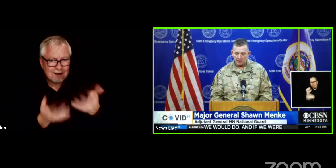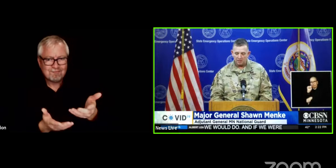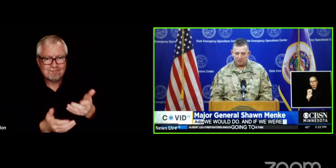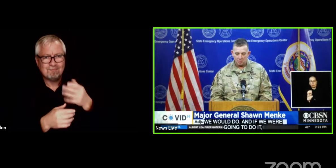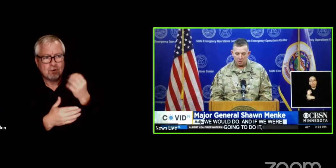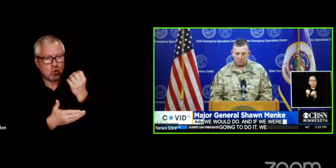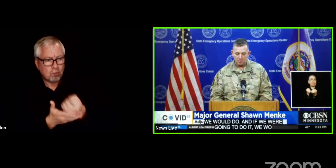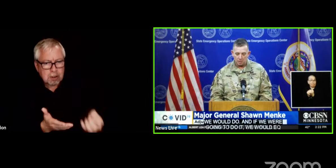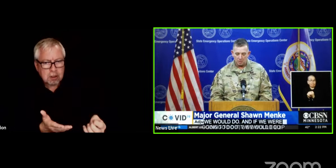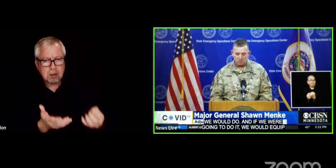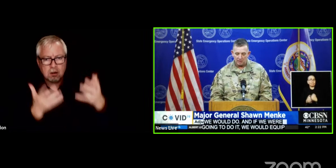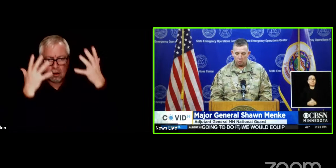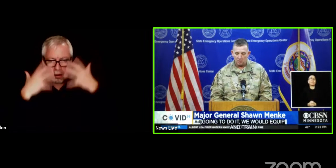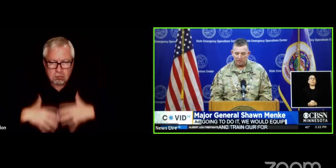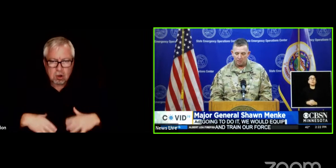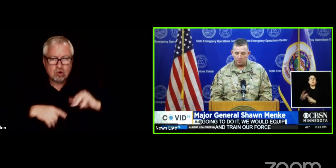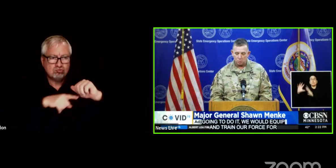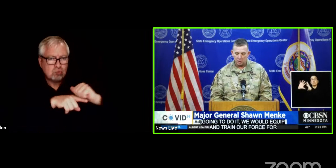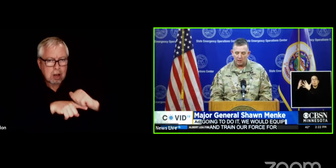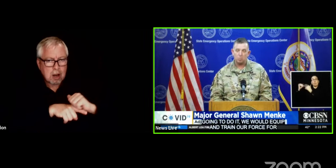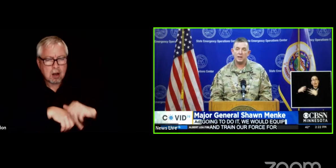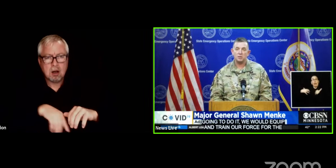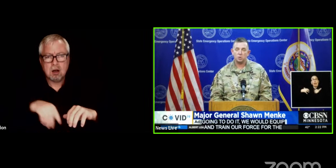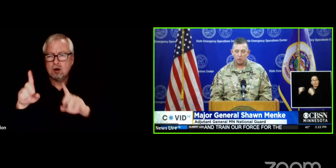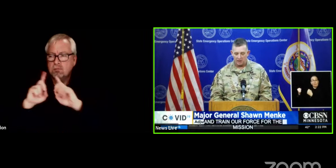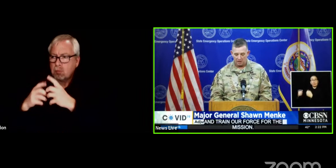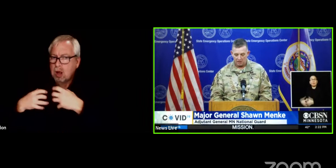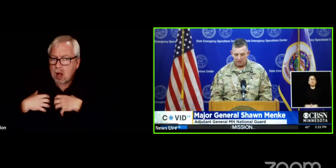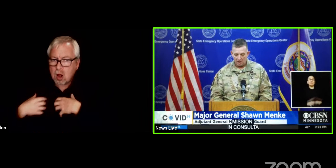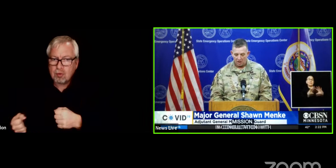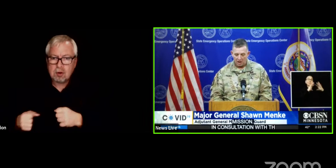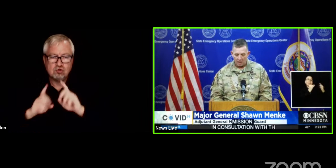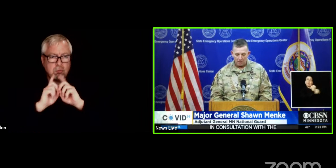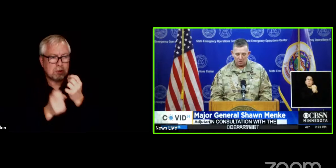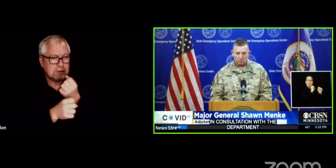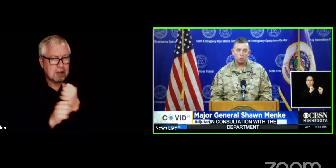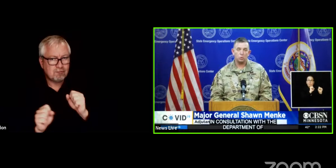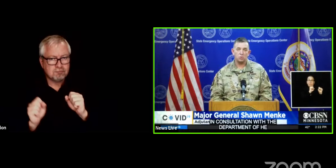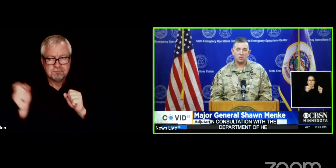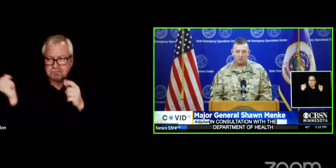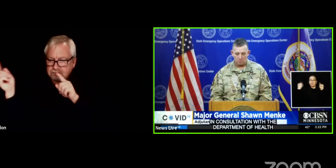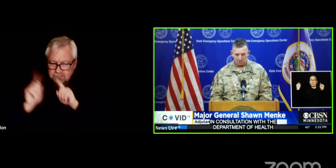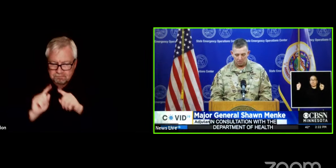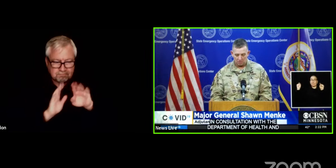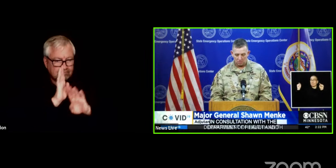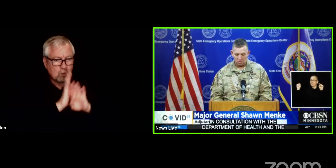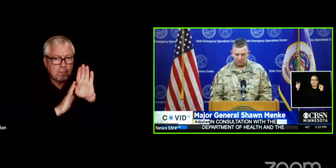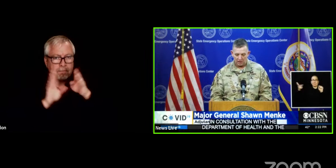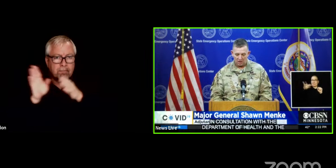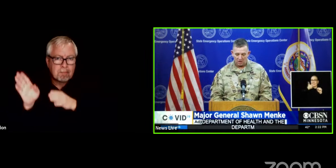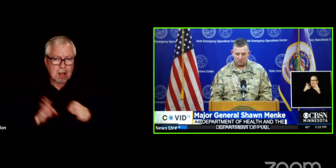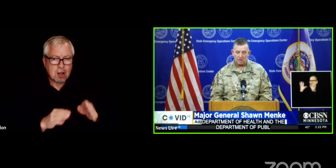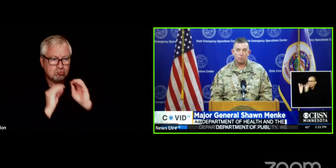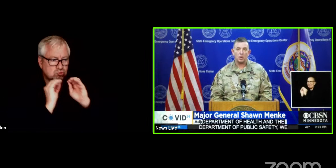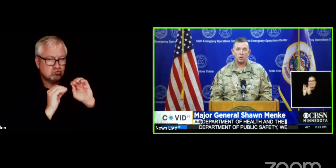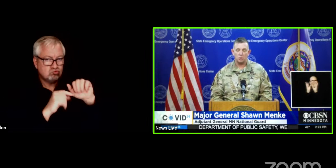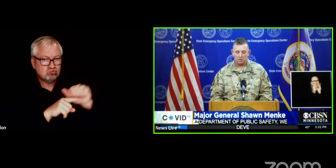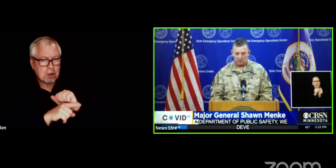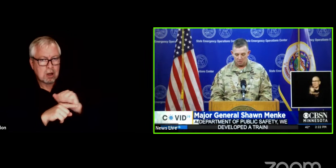HEALTH AND DEPARTMENTS OF PUBLIC SAFETY, WE DEVELOPED A PLAN TO TRAINING OUR NON-MEDICAL SOLDIERS AND AIRMEN TO CARE AS TEMPORARY NURSE AIDES.